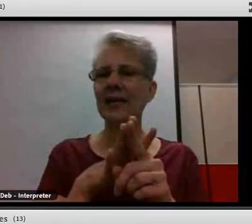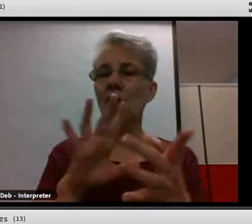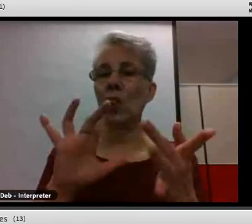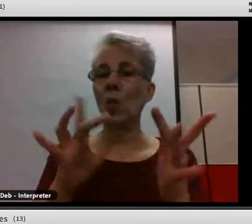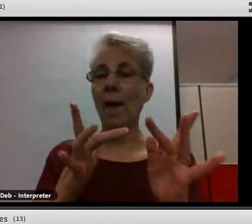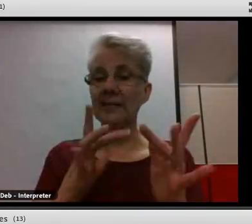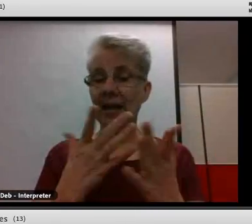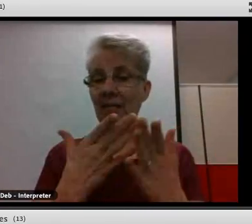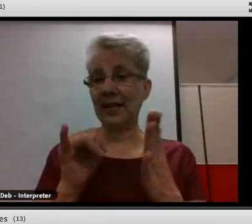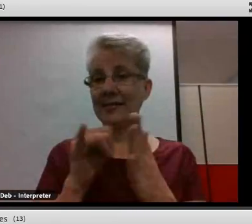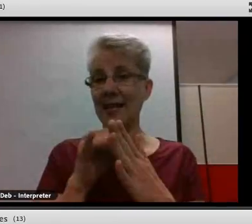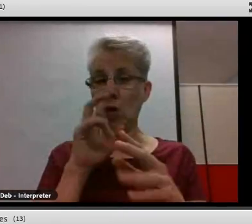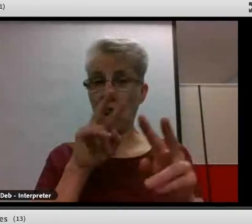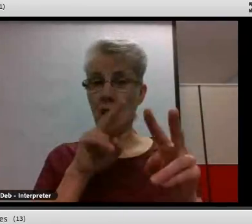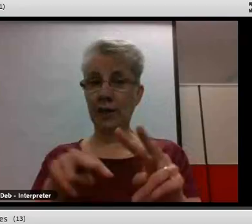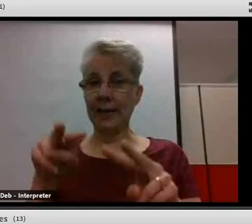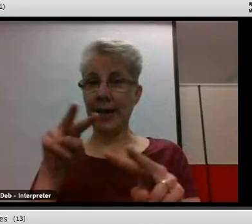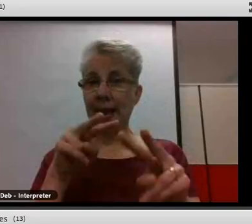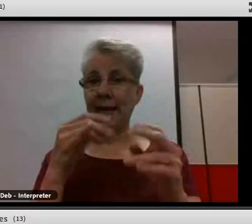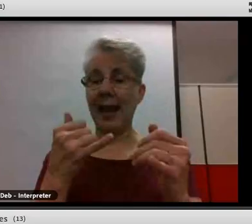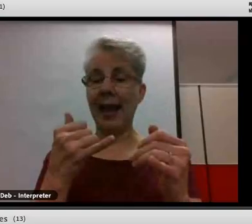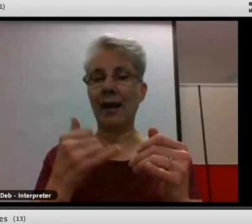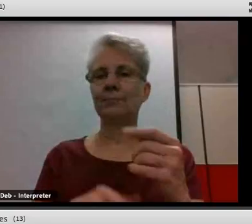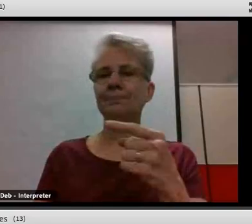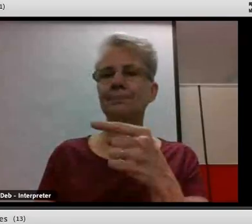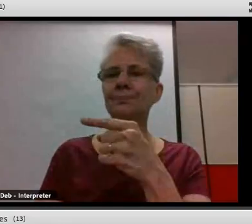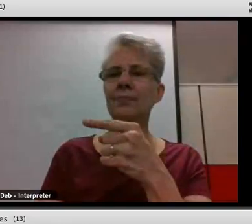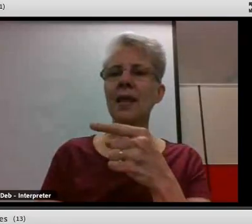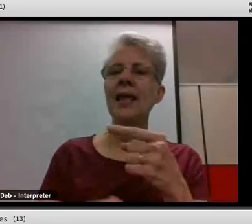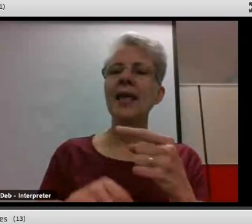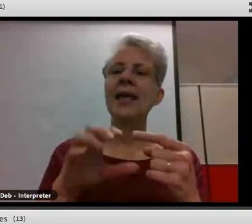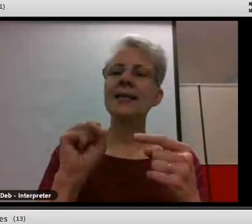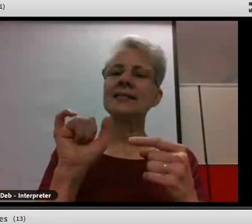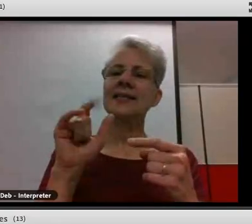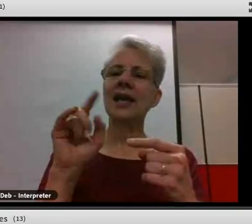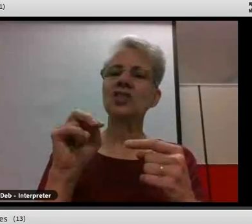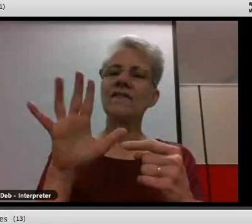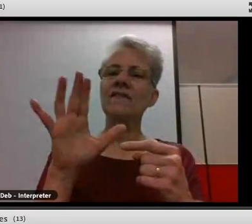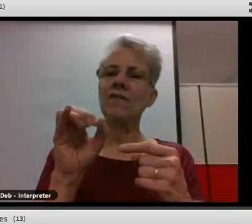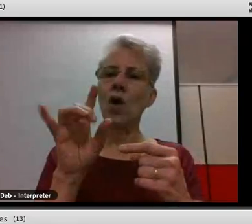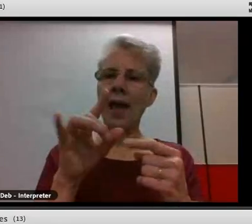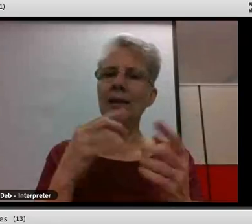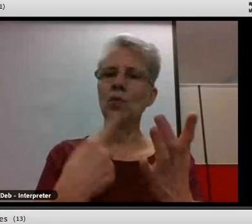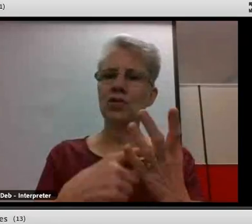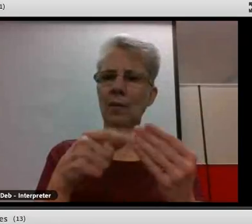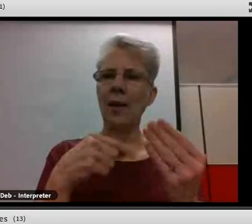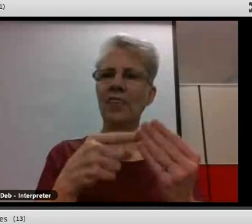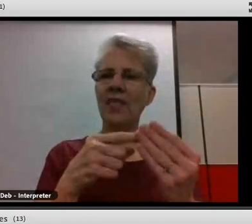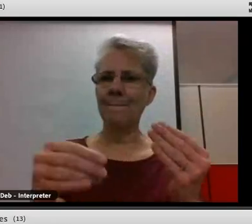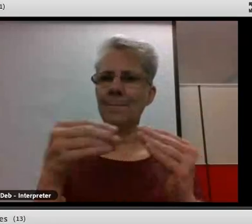So you know on each page, like, if you click on home, you're going to go home. You're not going to going over somewhere else.